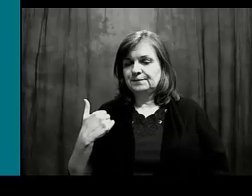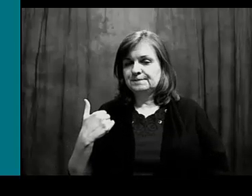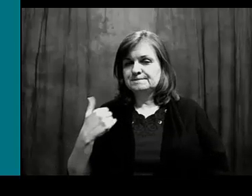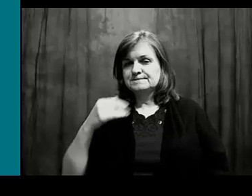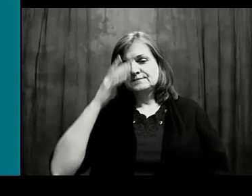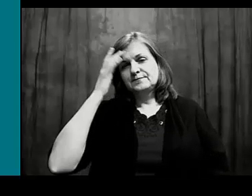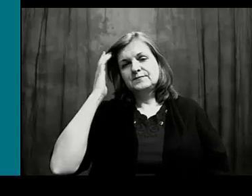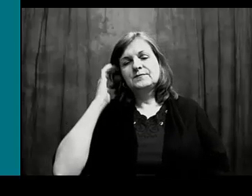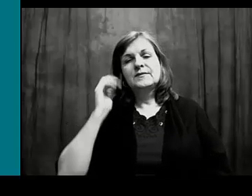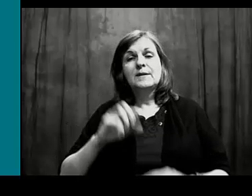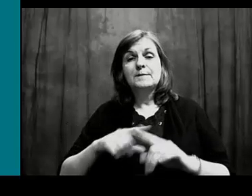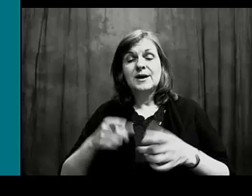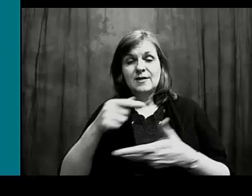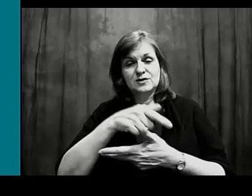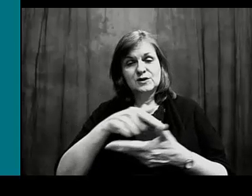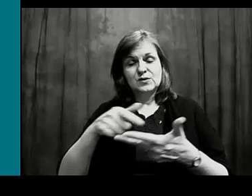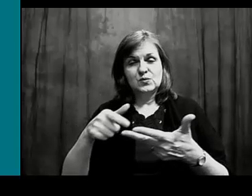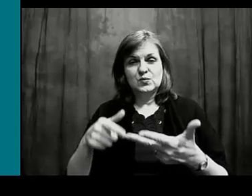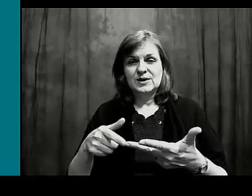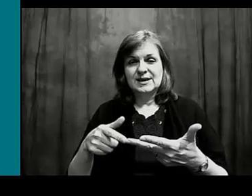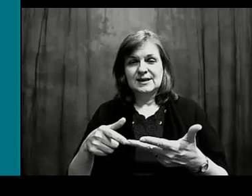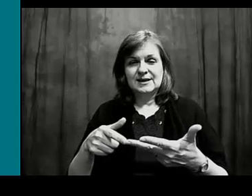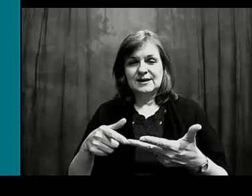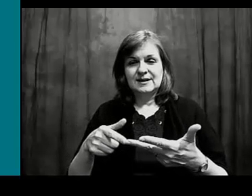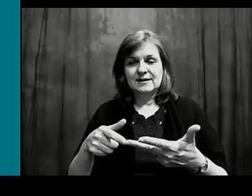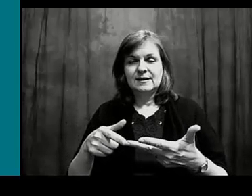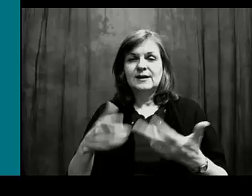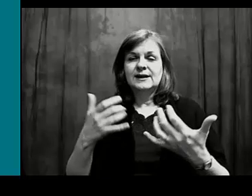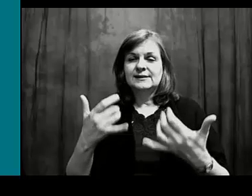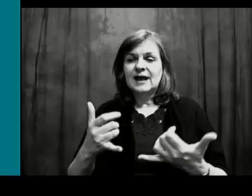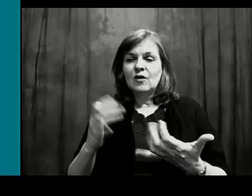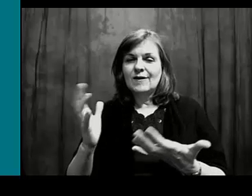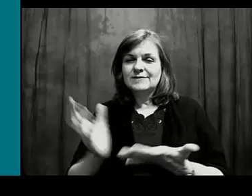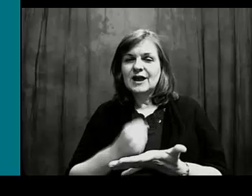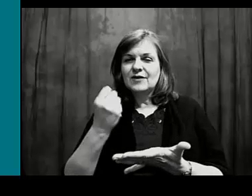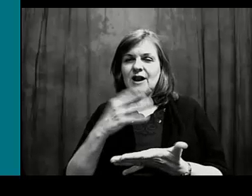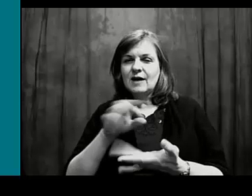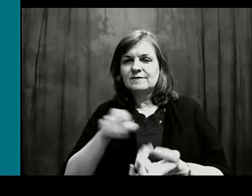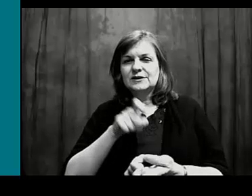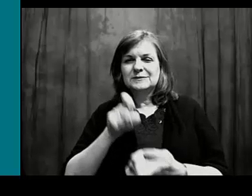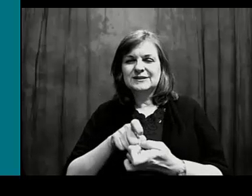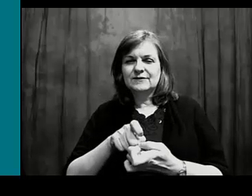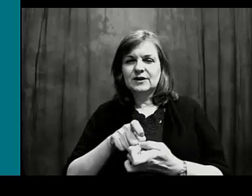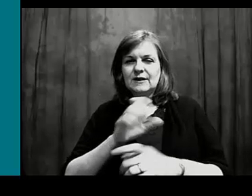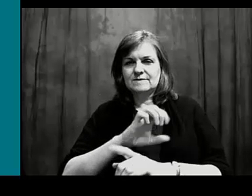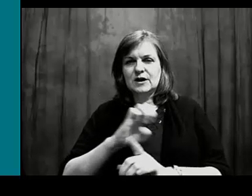the idea here is that they have now taken advantage of specific environments